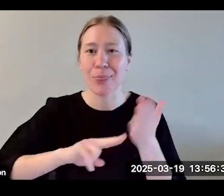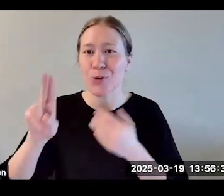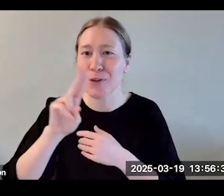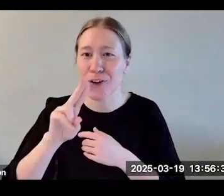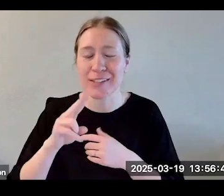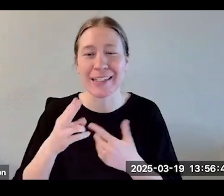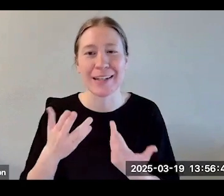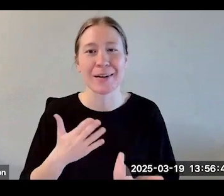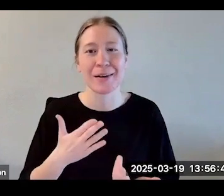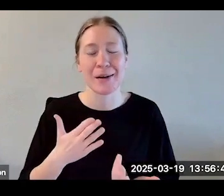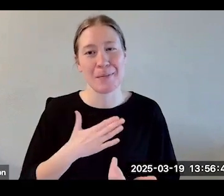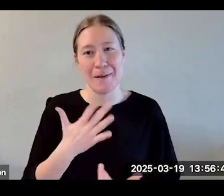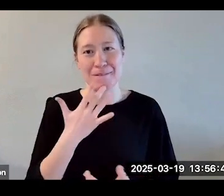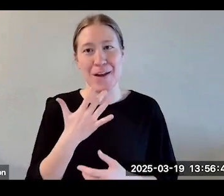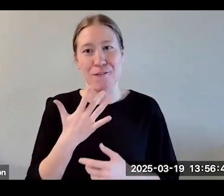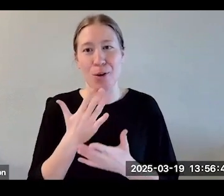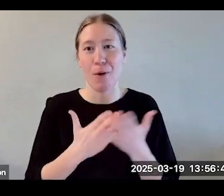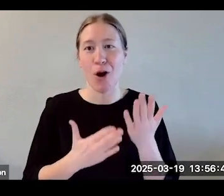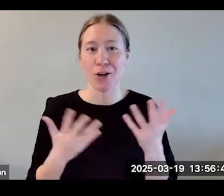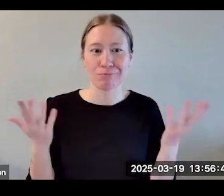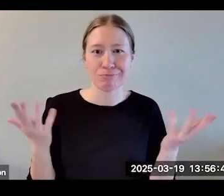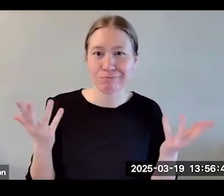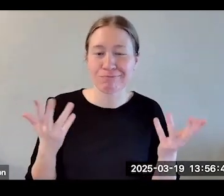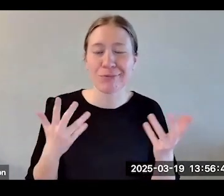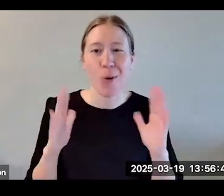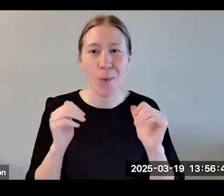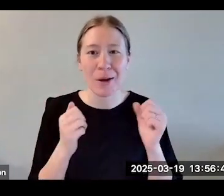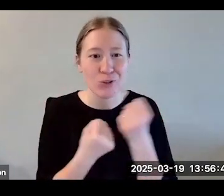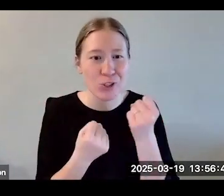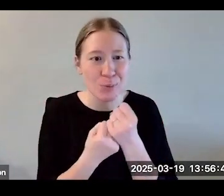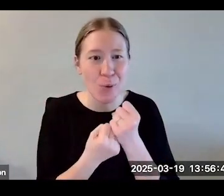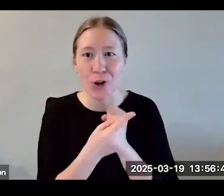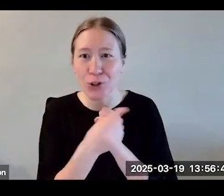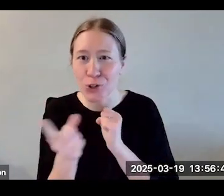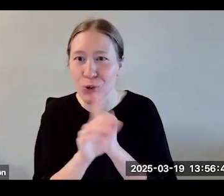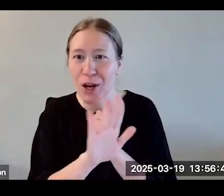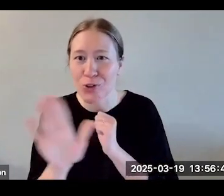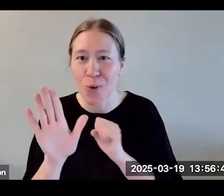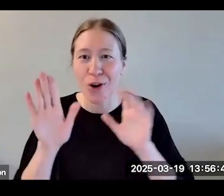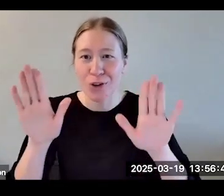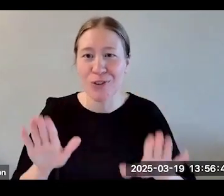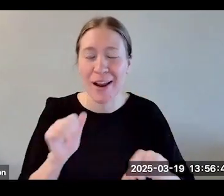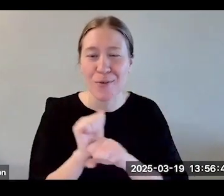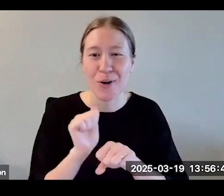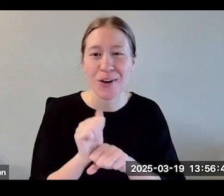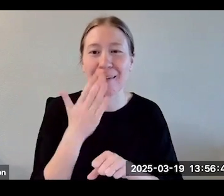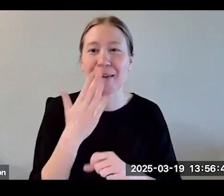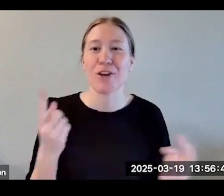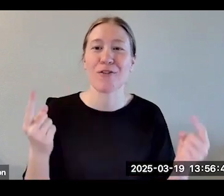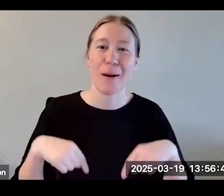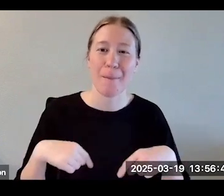is helping to support you in doing all the great work that you're doing. So thanks for attending our presentation today,